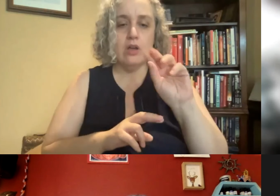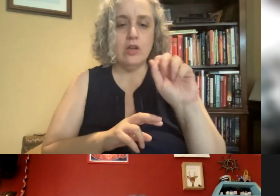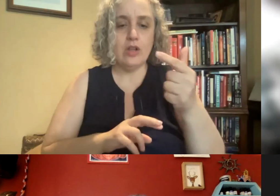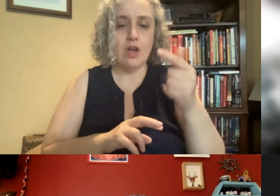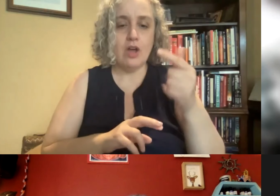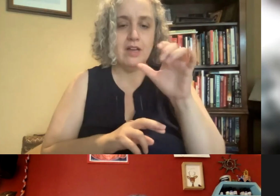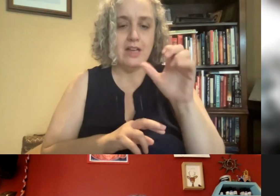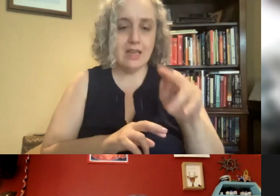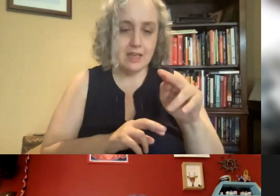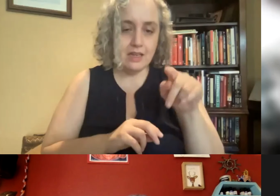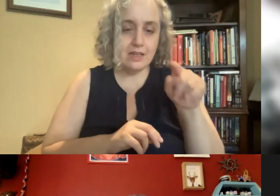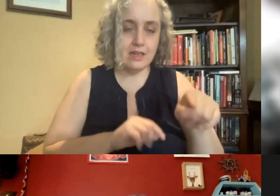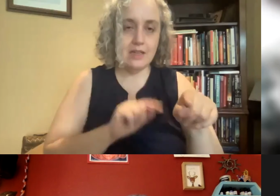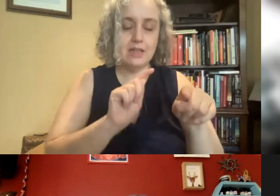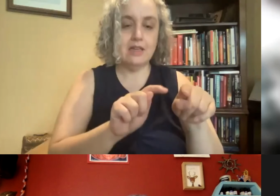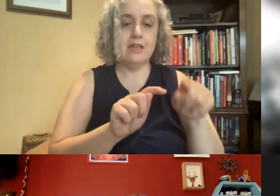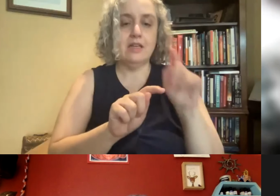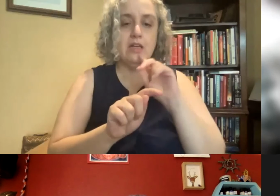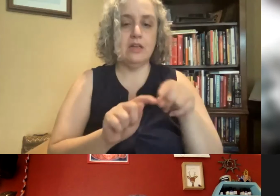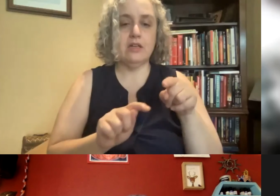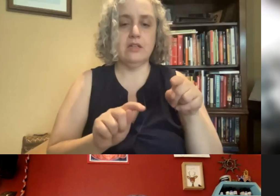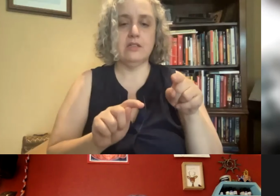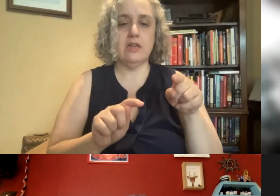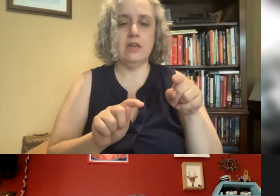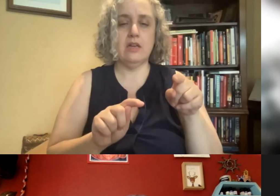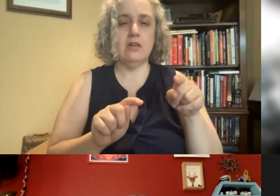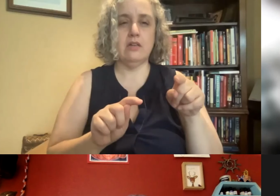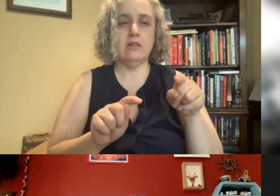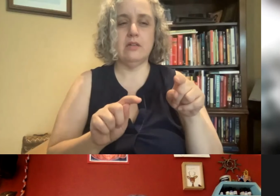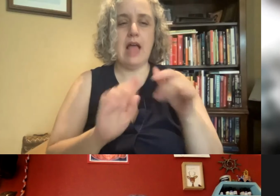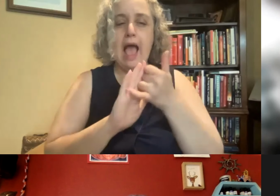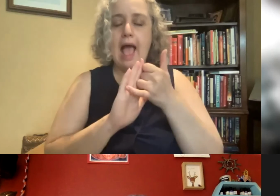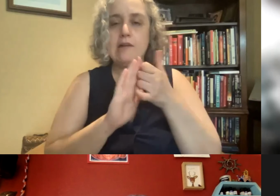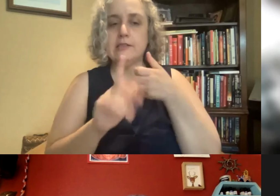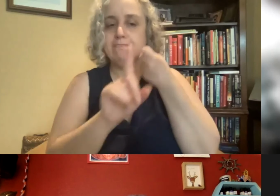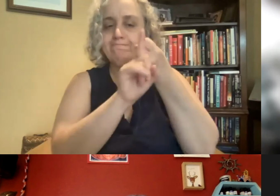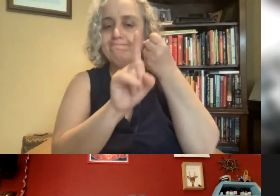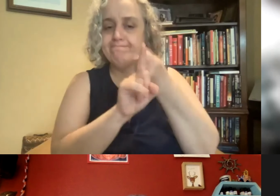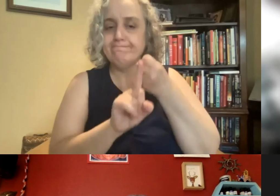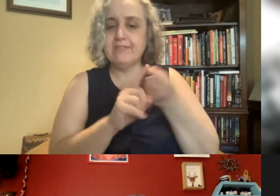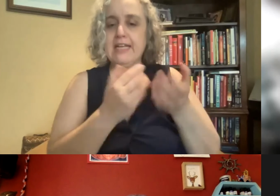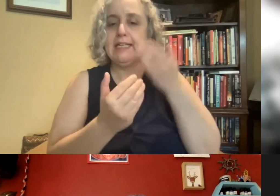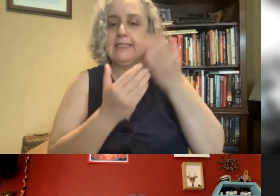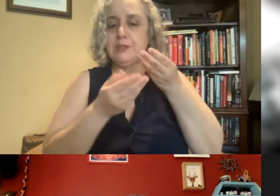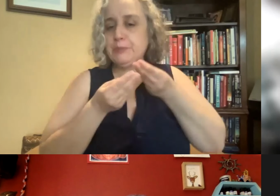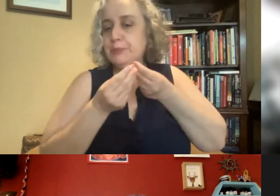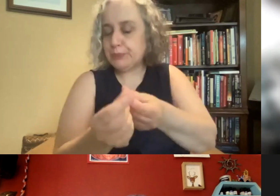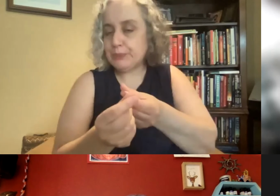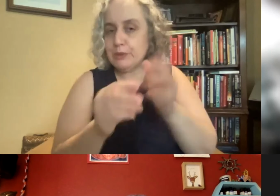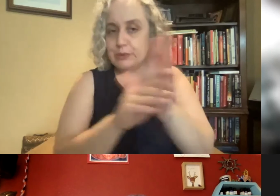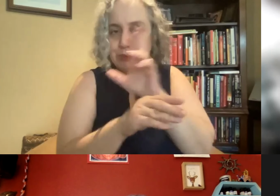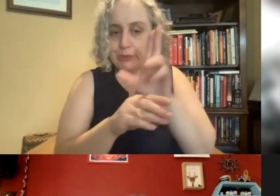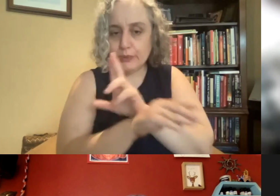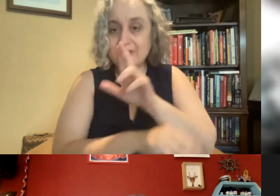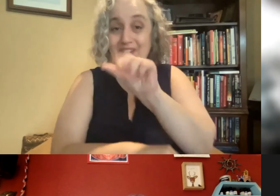such security versus easy to use. Do you think that AI will help